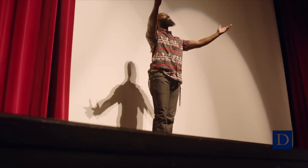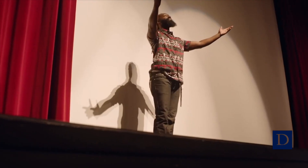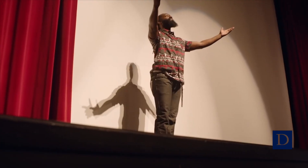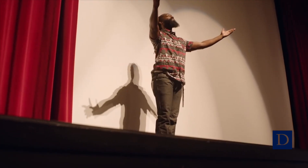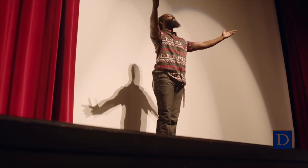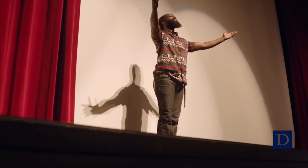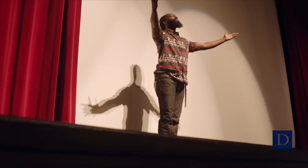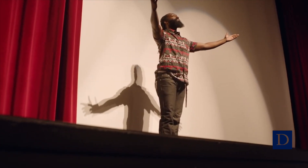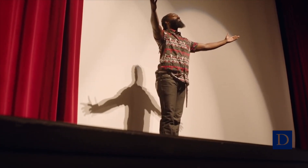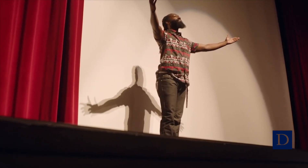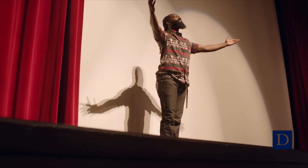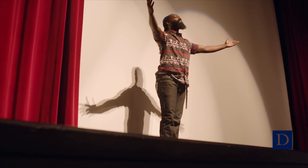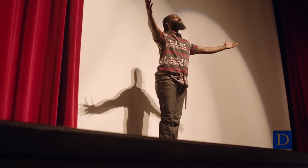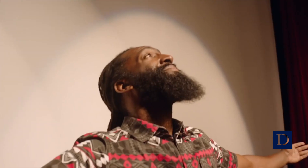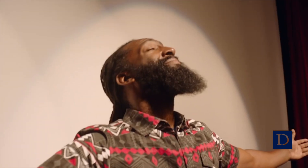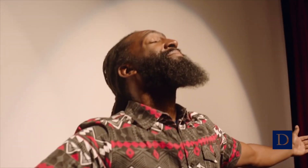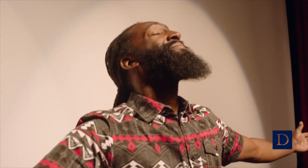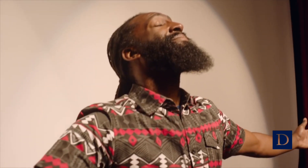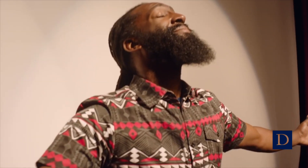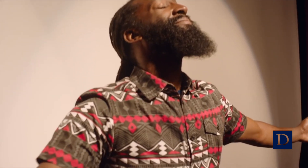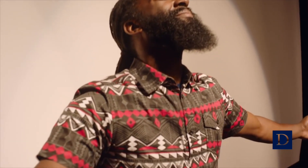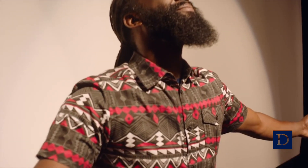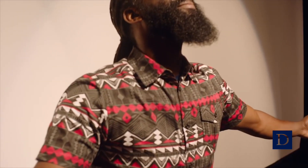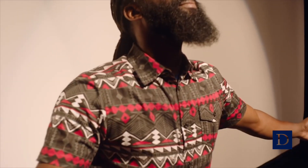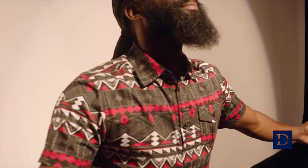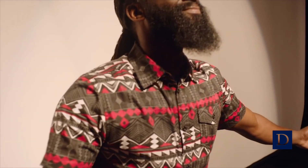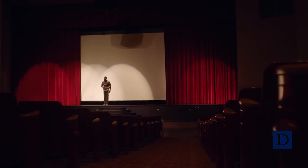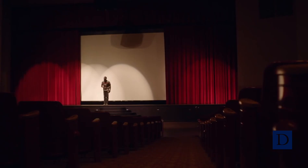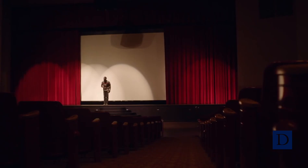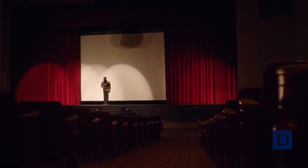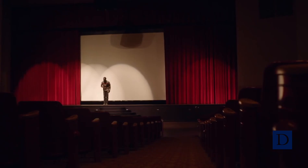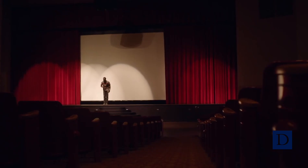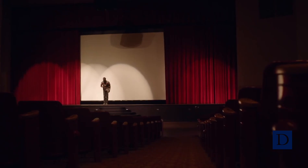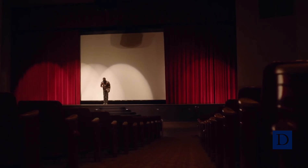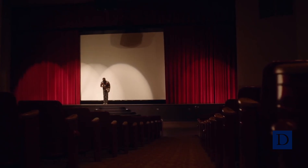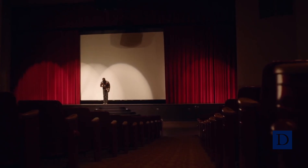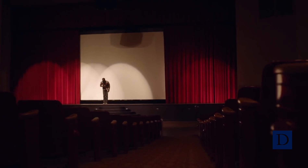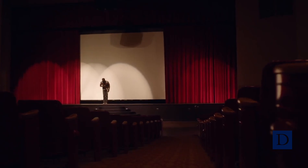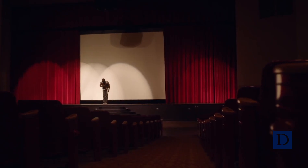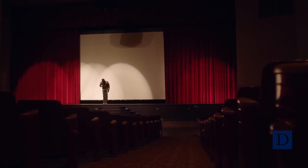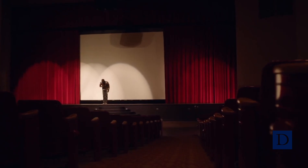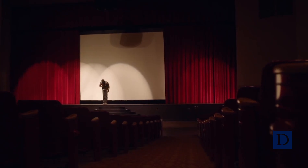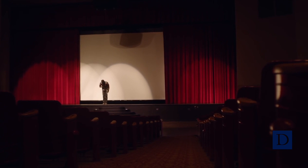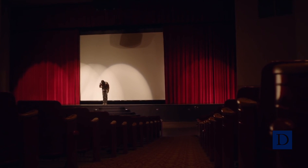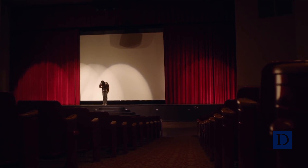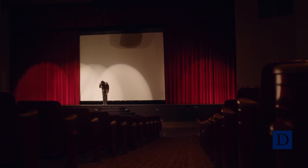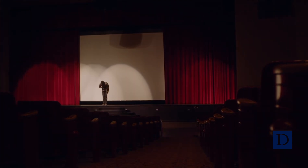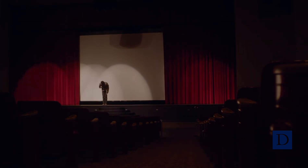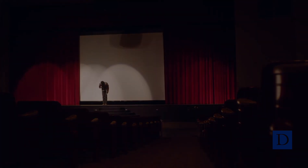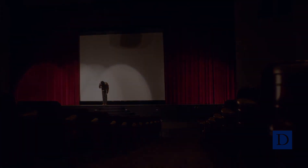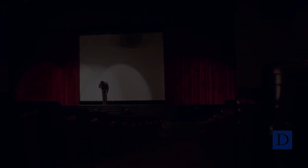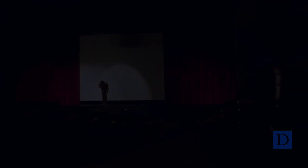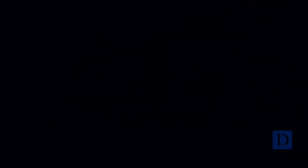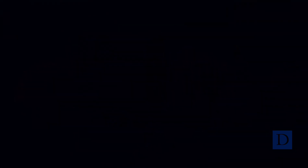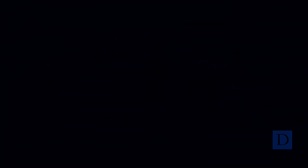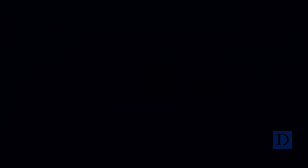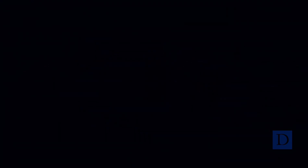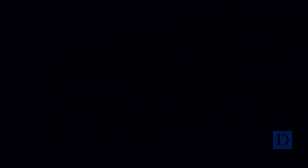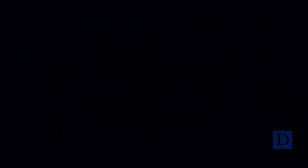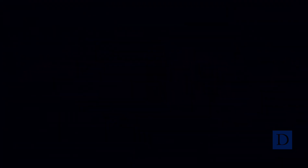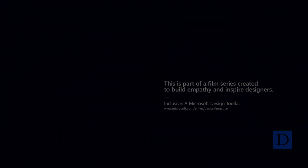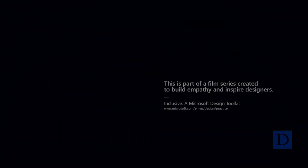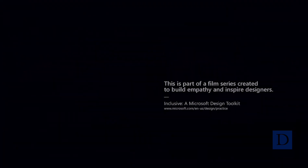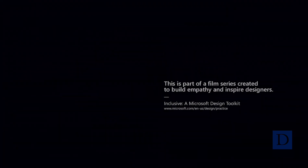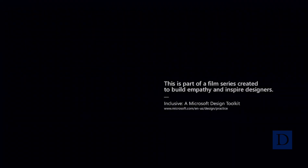A spotlight casts Antoine’s shadow onto the white screen. With a serene smile, he takes a bow.